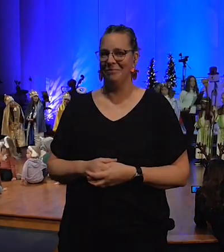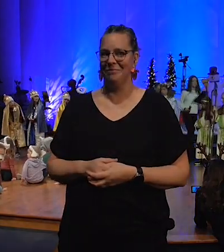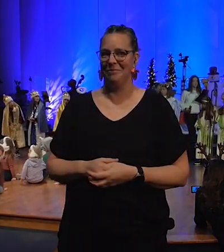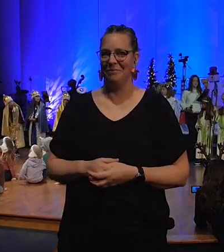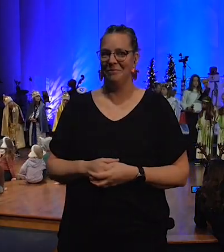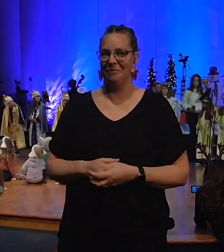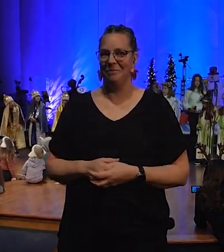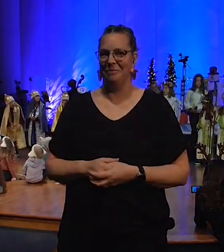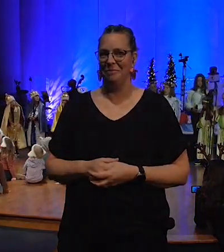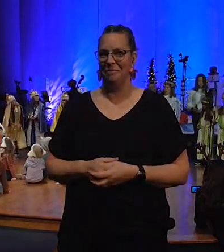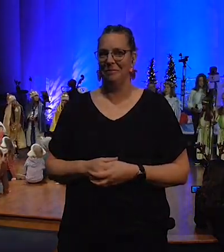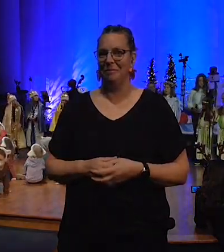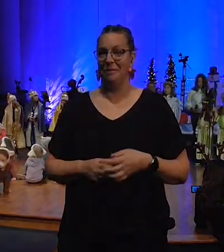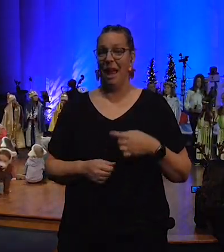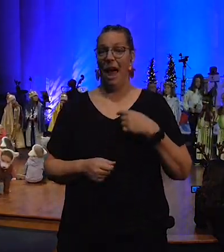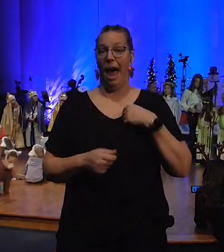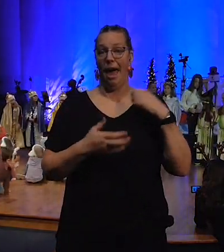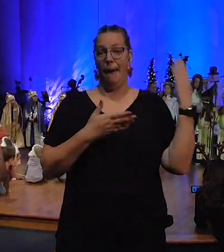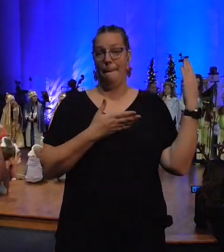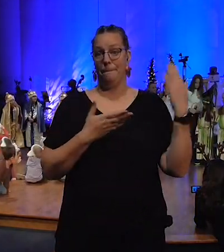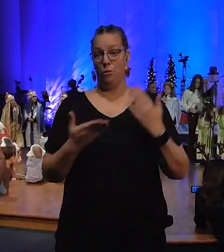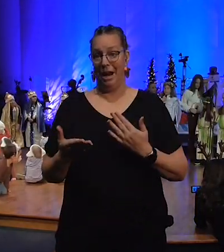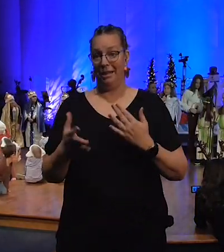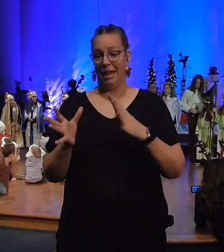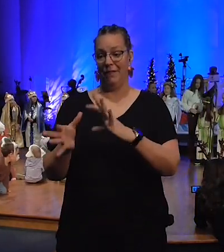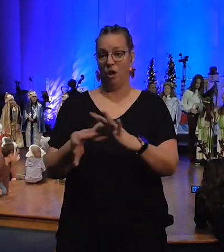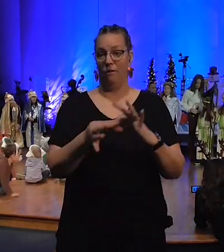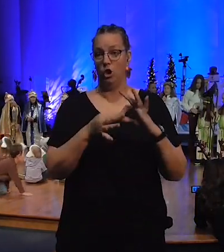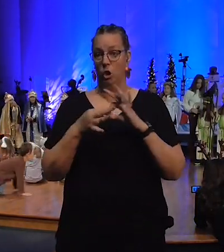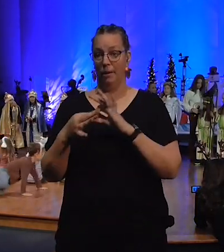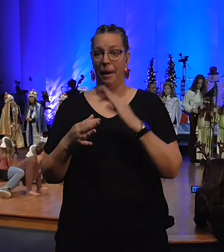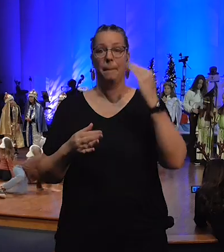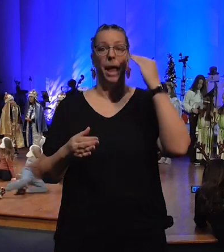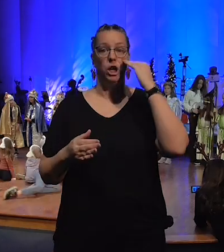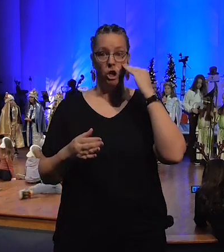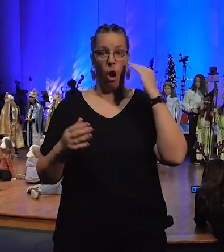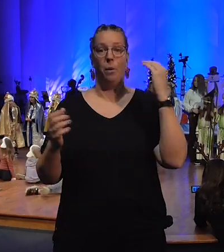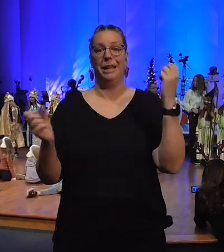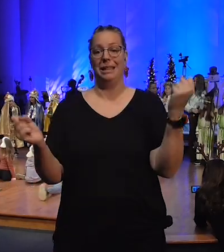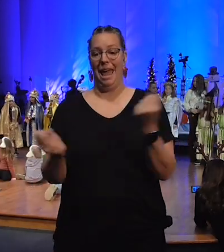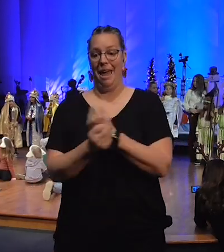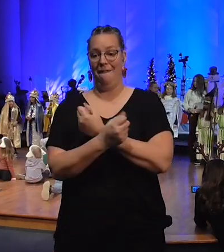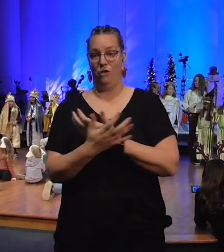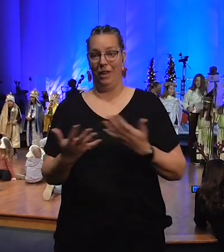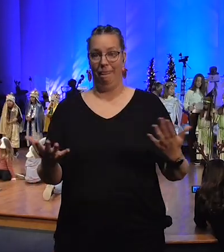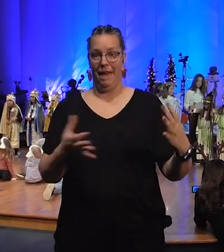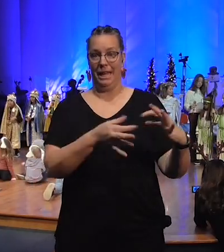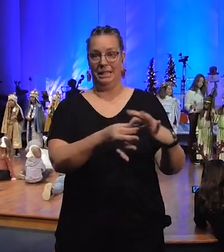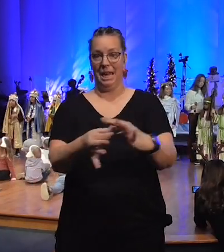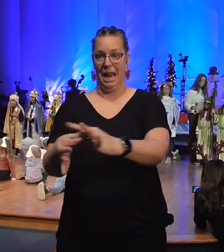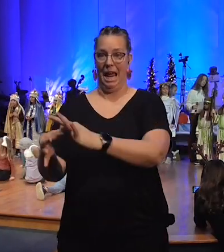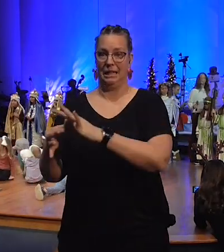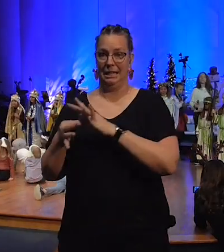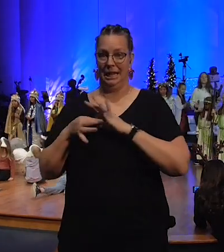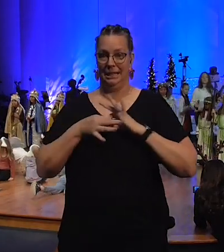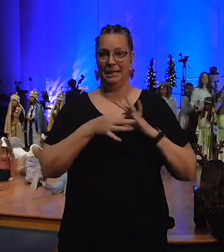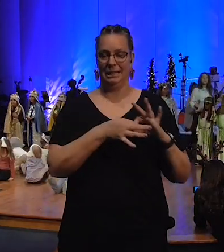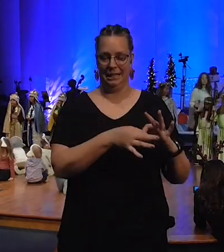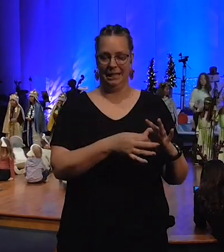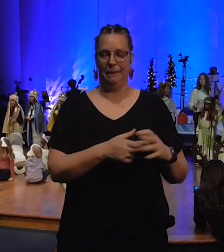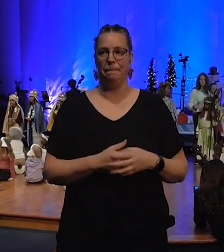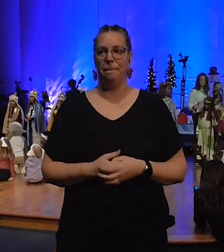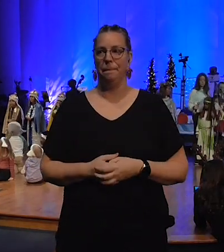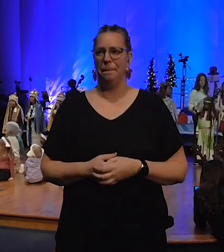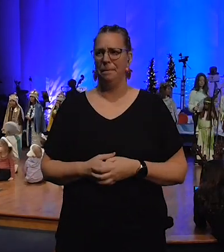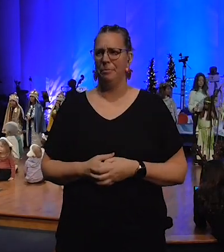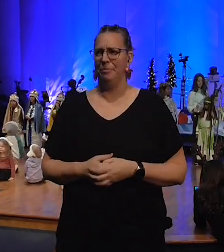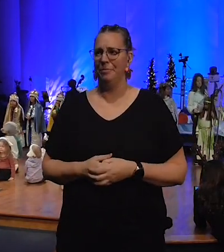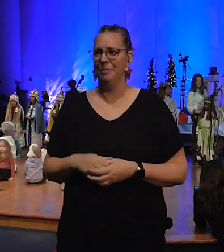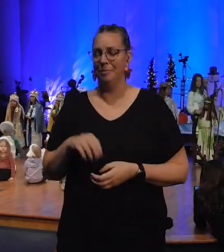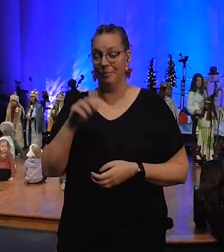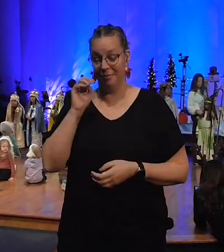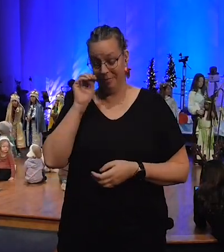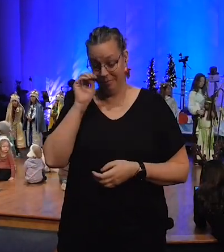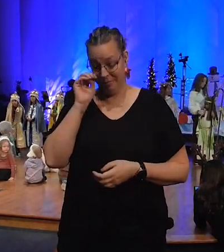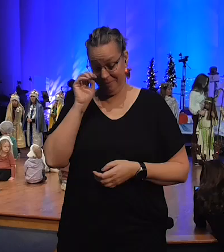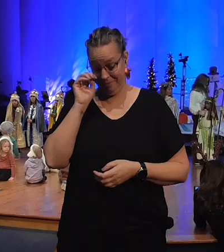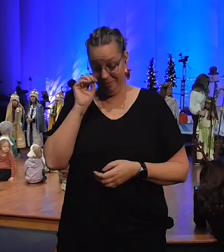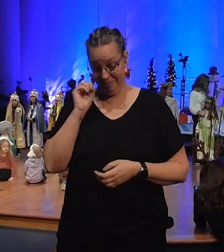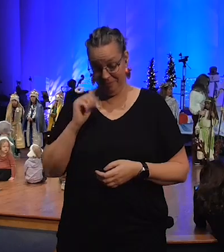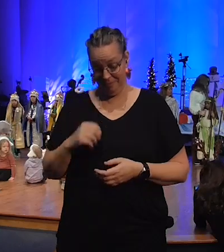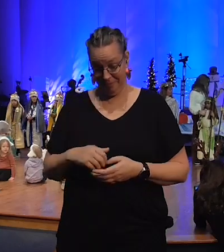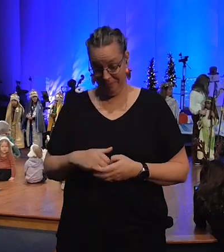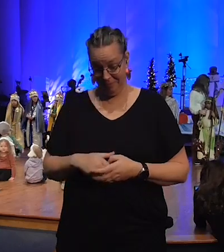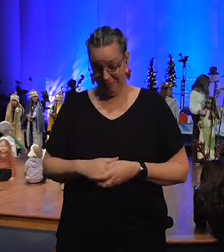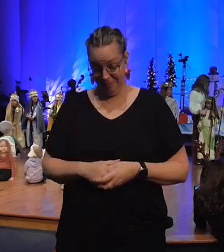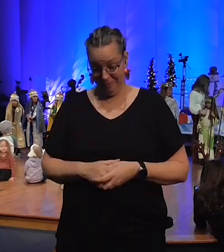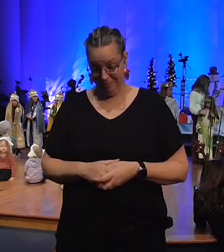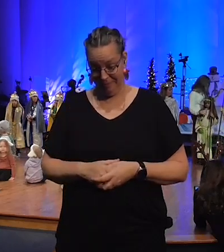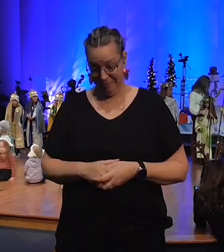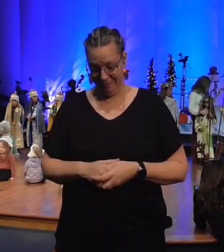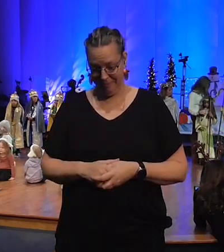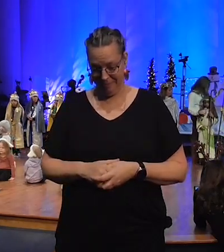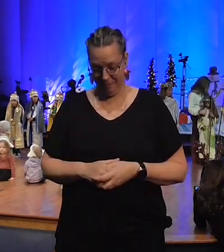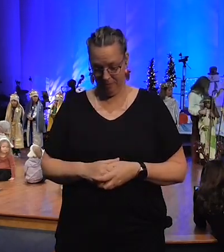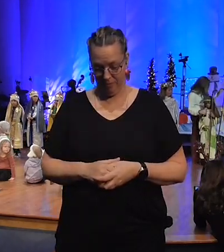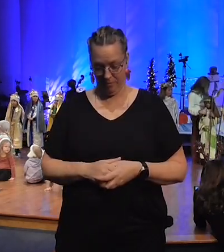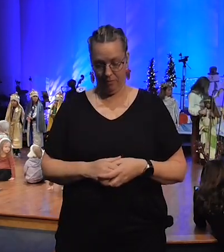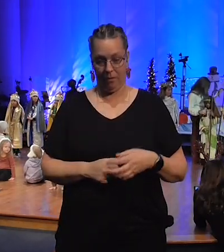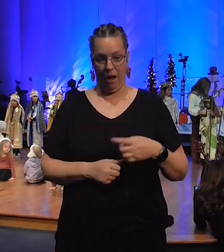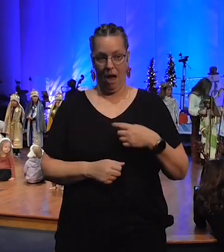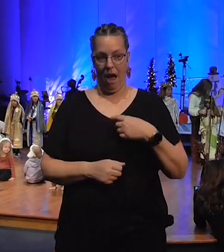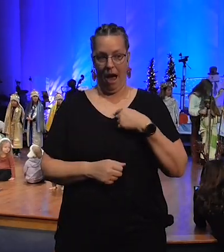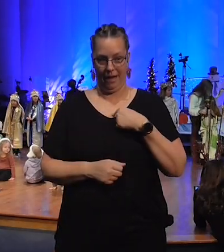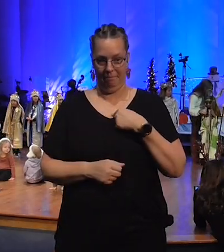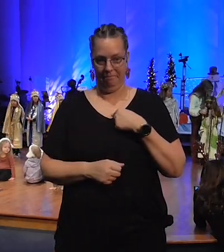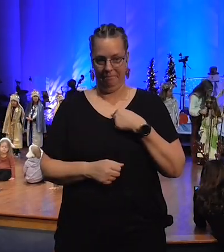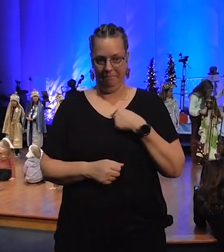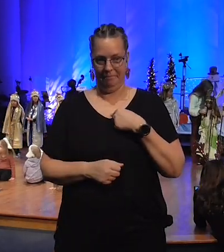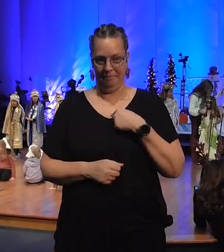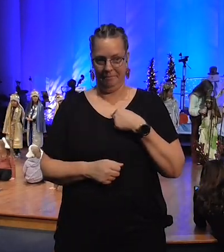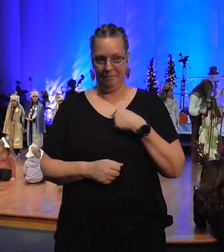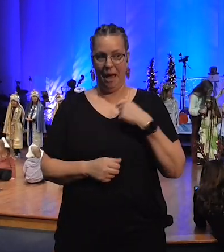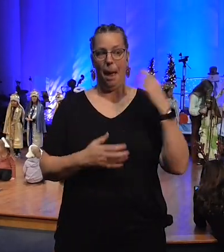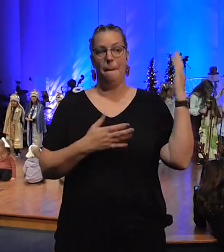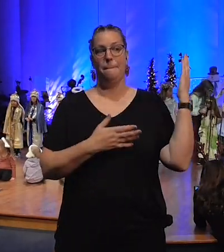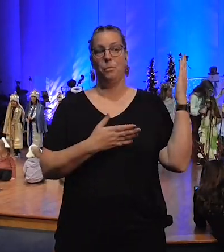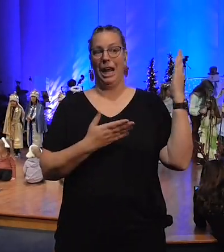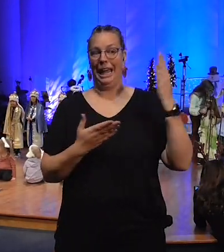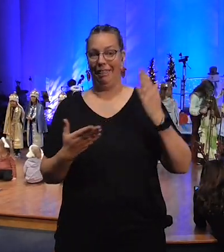what I bring the gift of Unity by knowing everything and everyone is connected